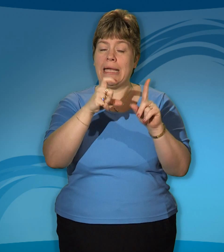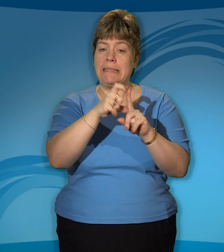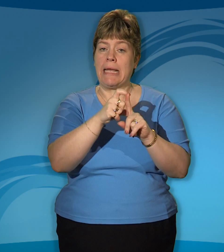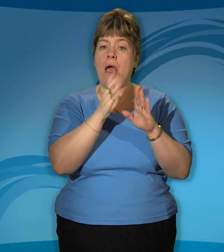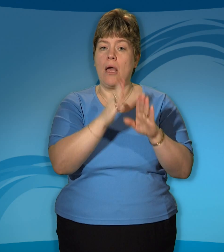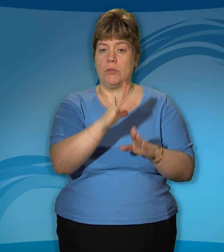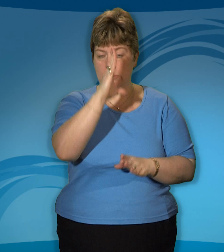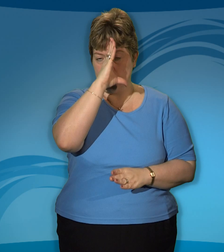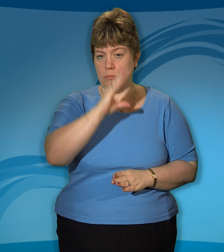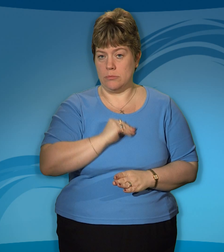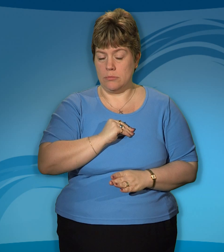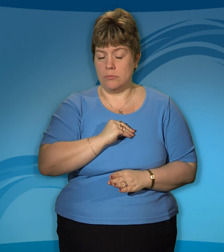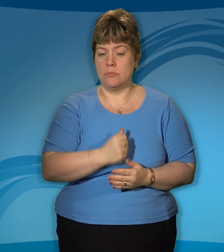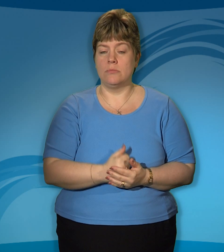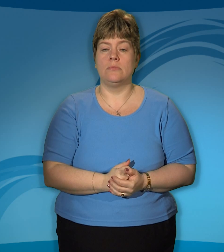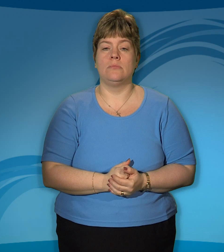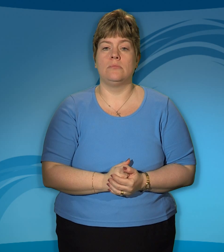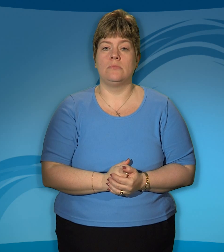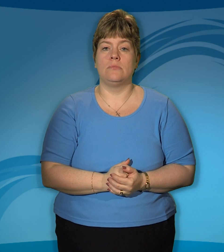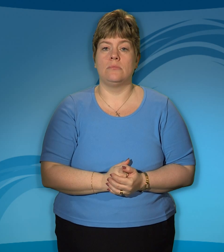for public health purposes?